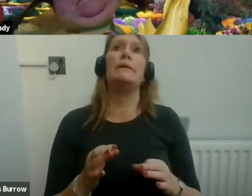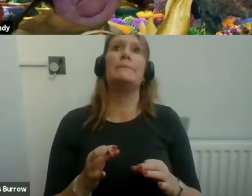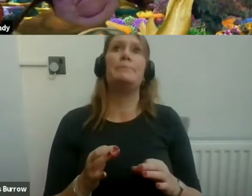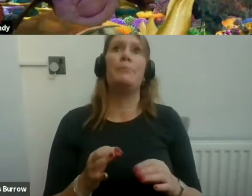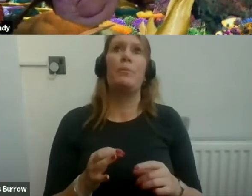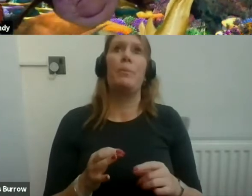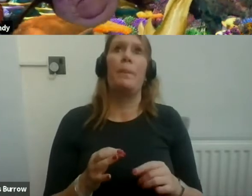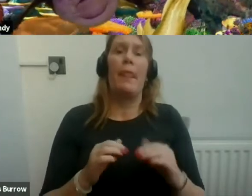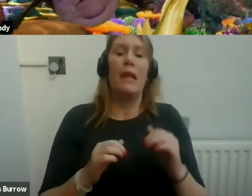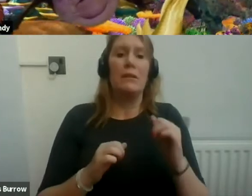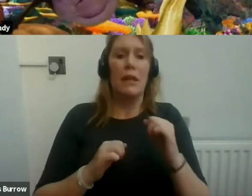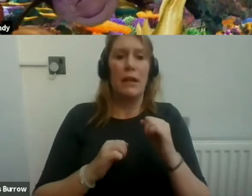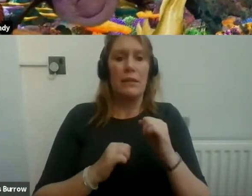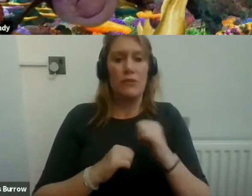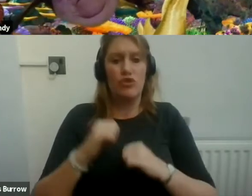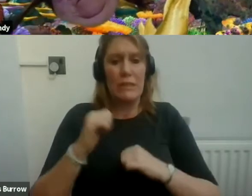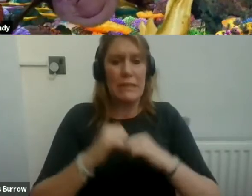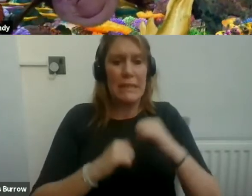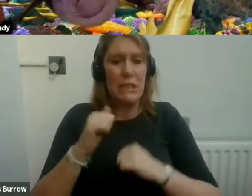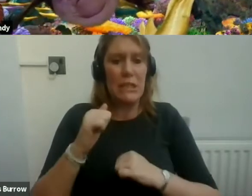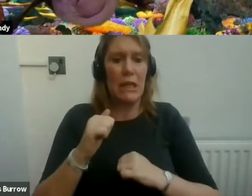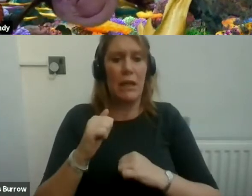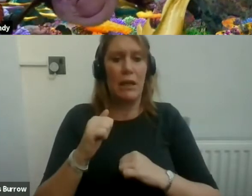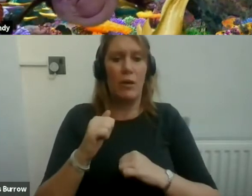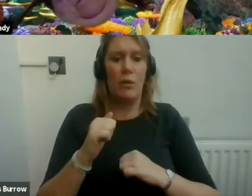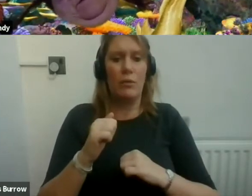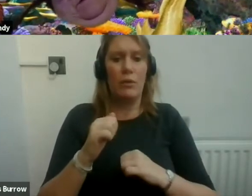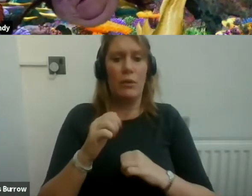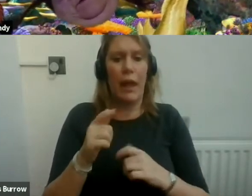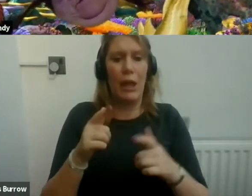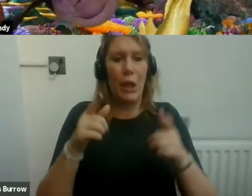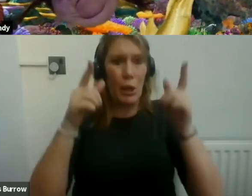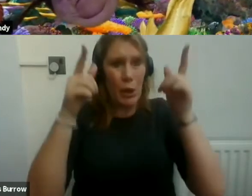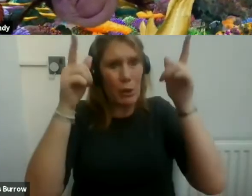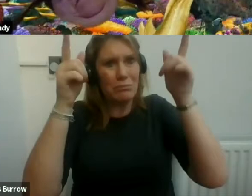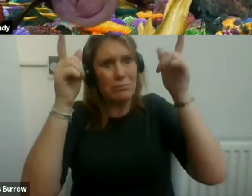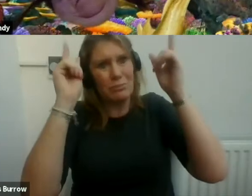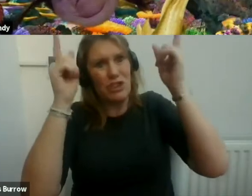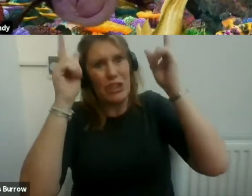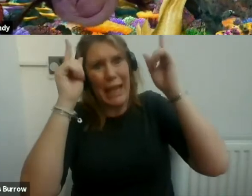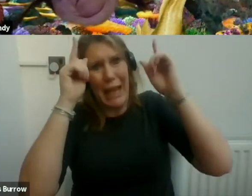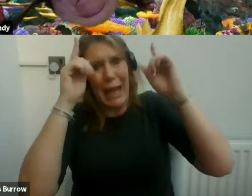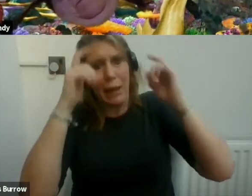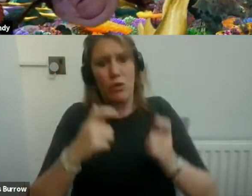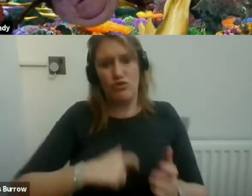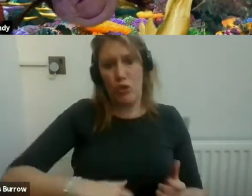Ireland, where I was the CEO of arts and disability Ireland. The same with which